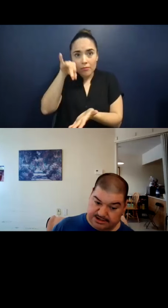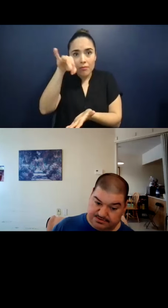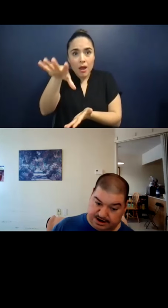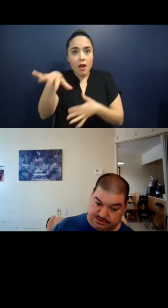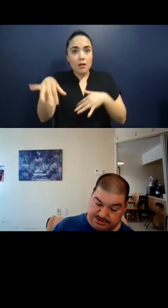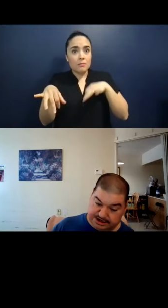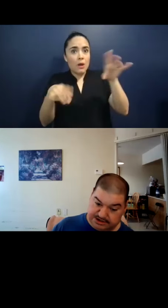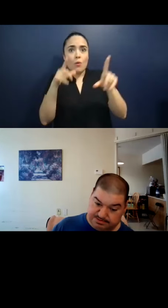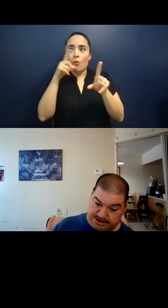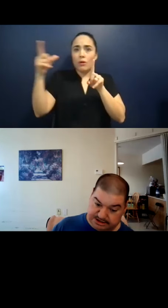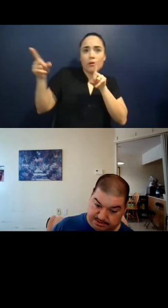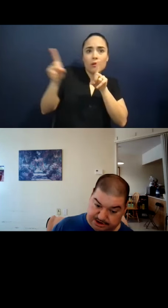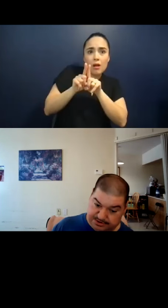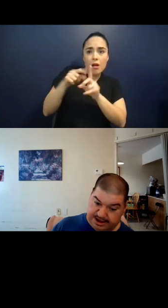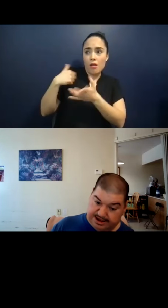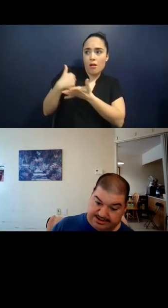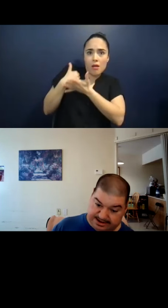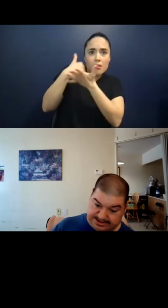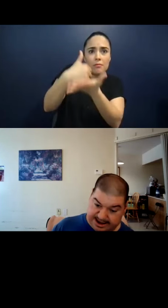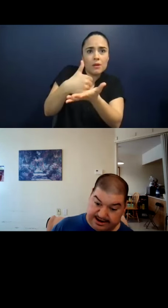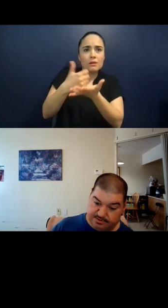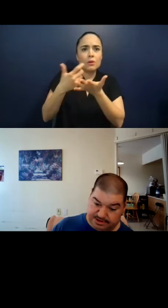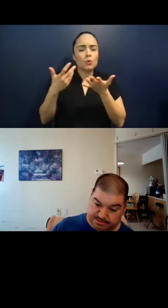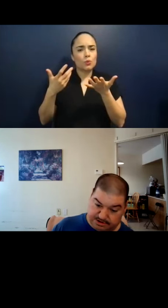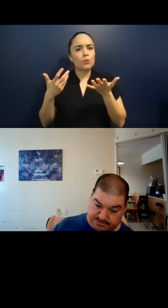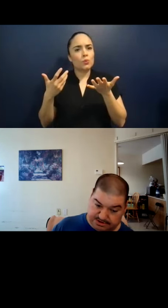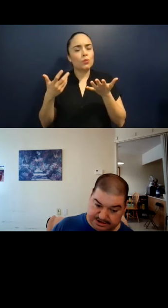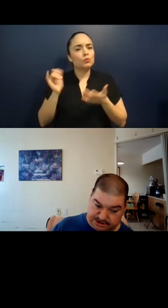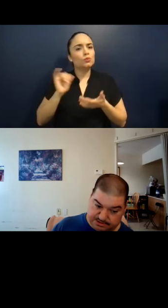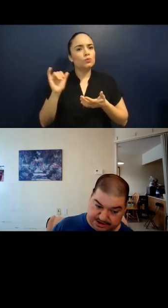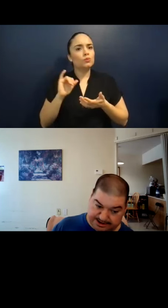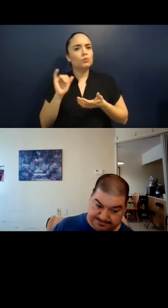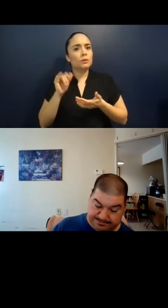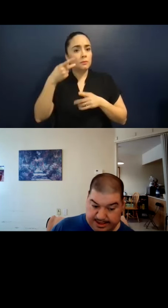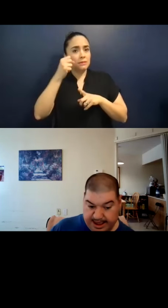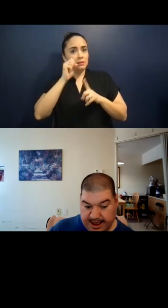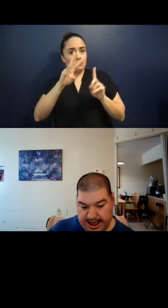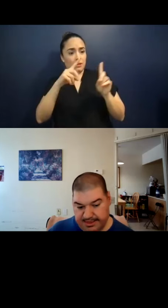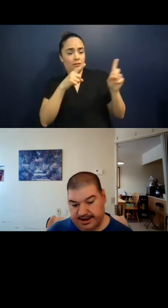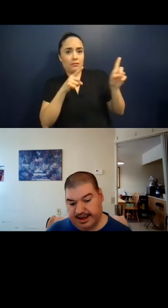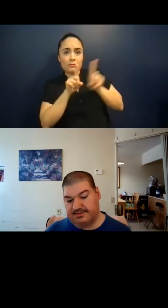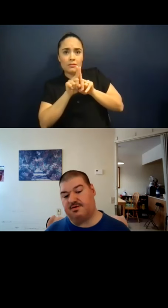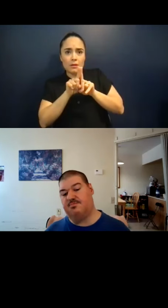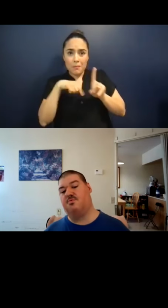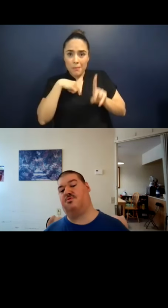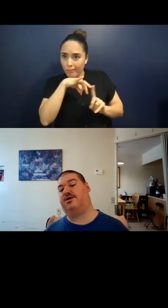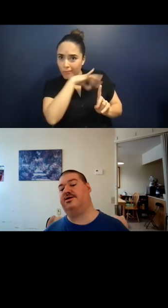Some other barriers are the cost and need to coordinate transportation , parking and a support person